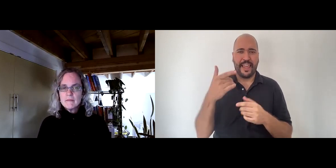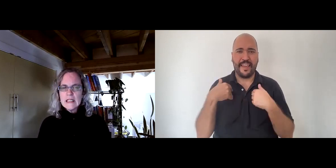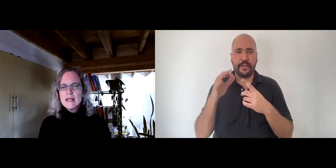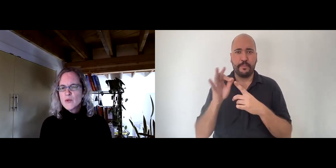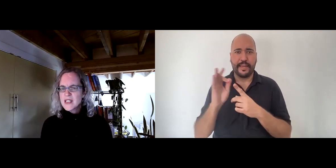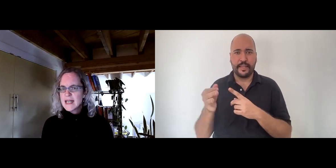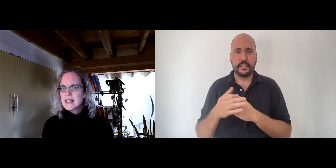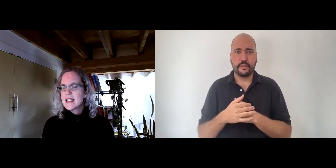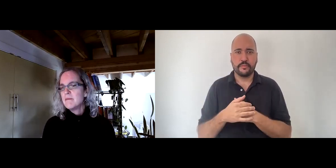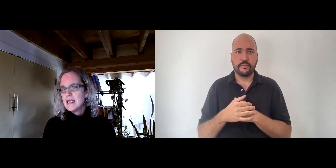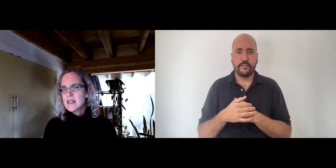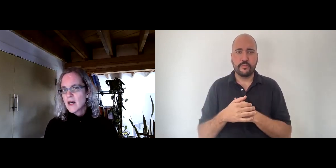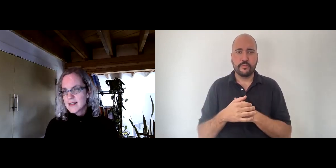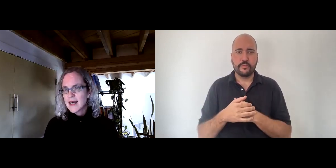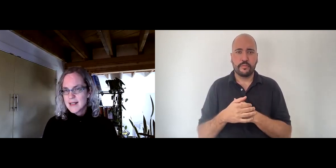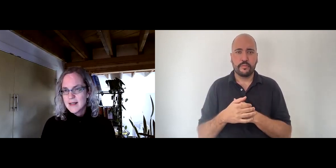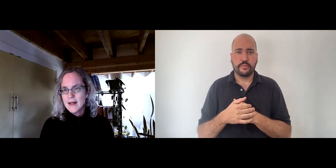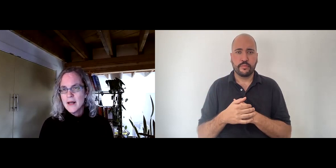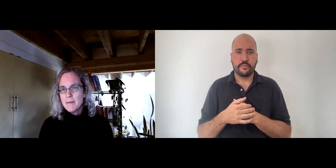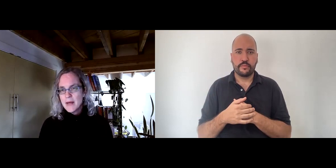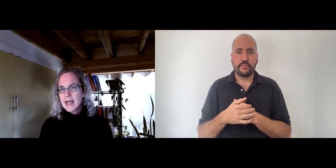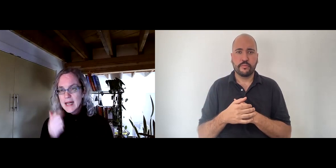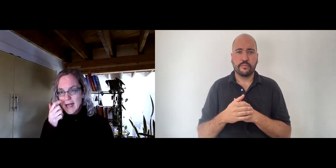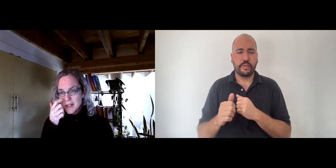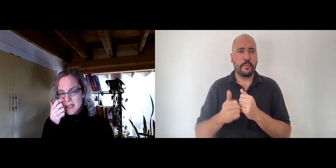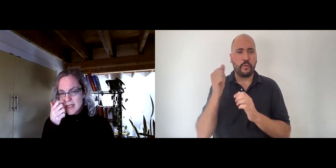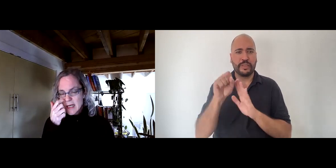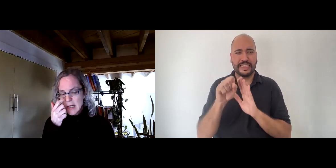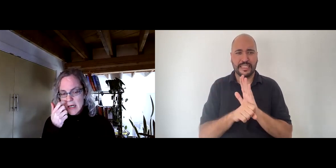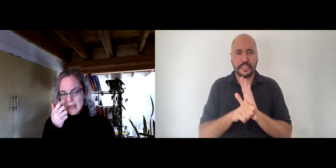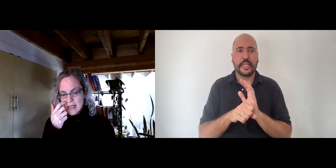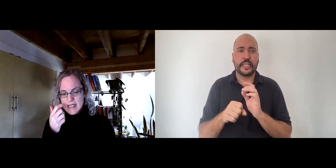In most states it means contacting the Medicaid agency in the State that that does the eligibility to decisions.